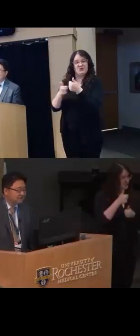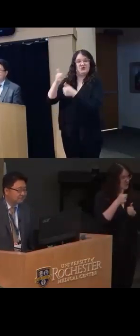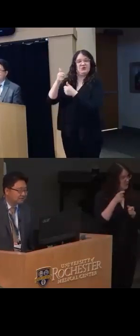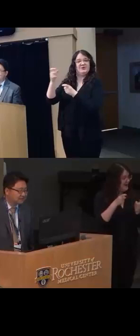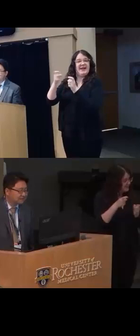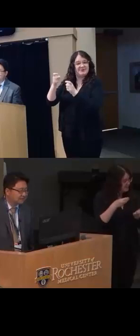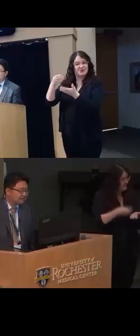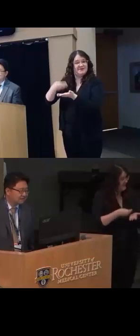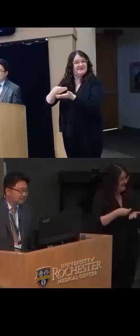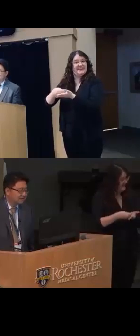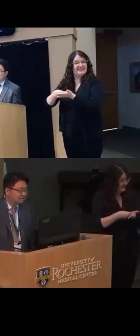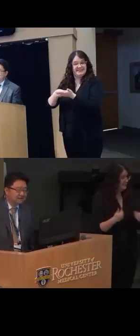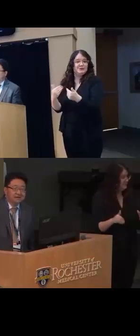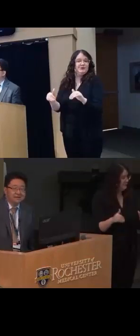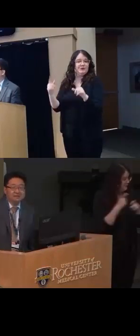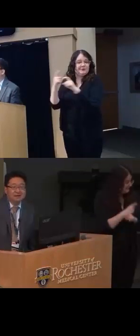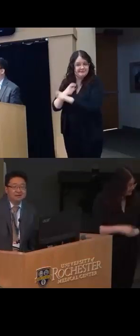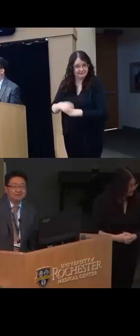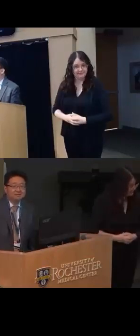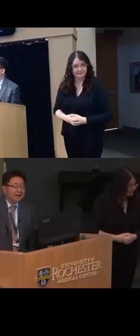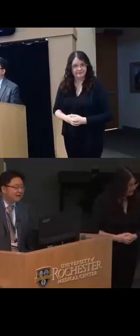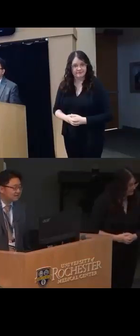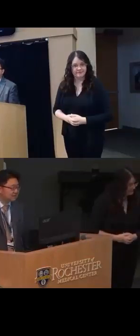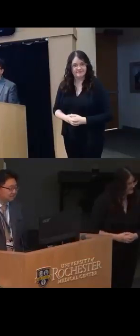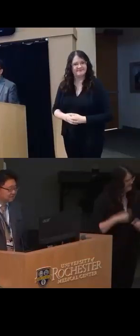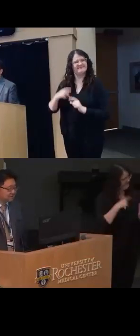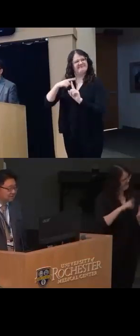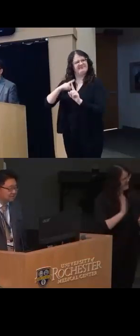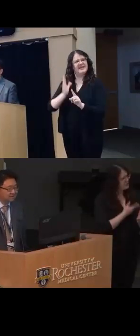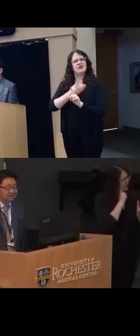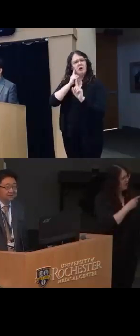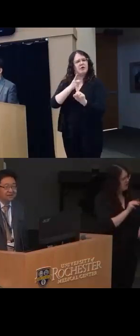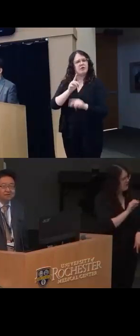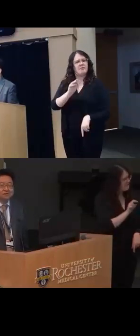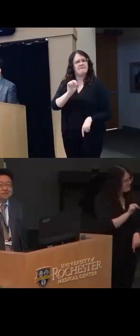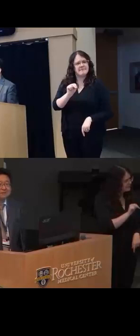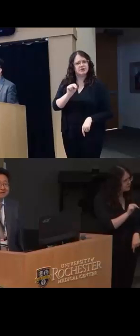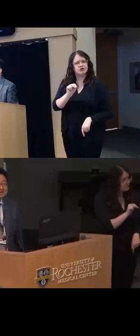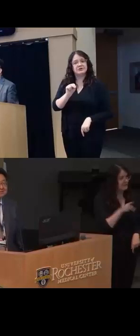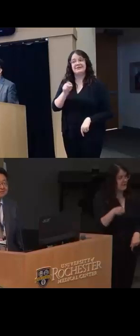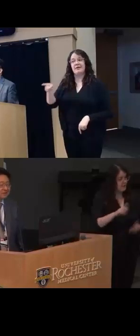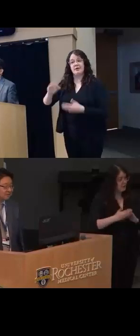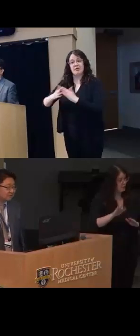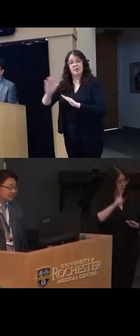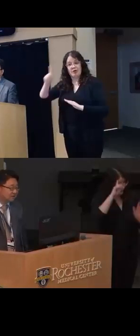financial complexity as well as how we balance our missions and also expectation from the community